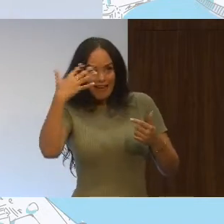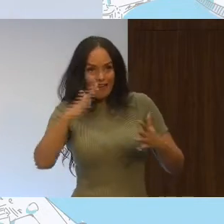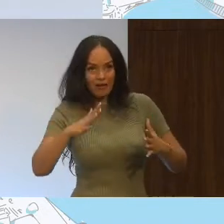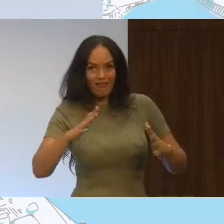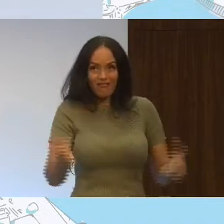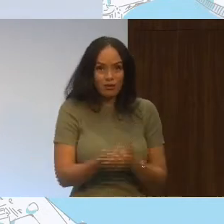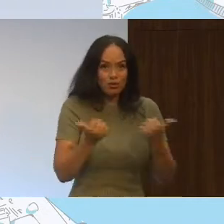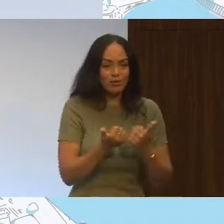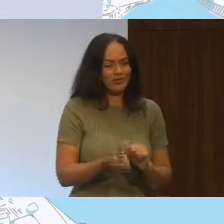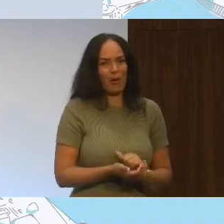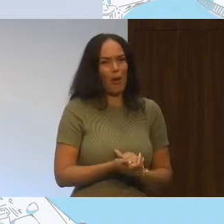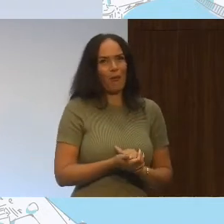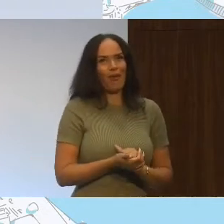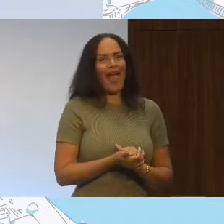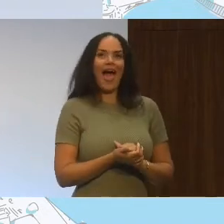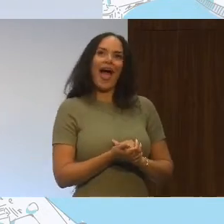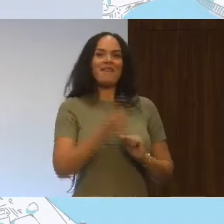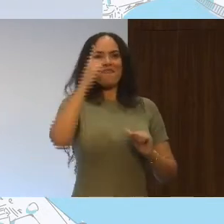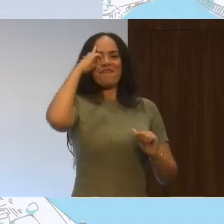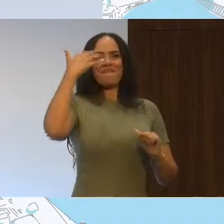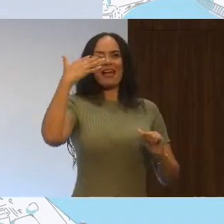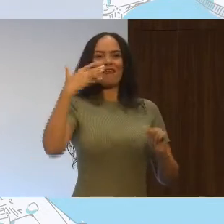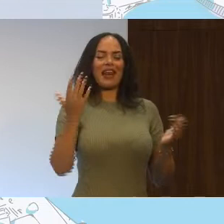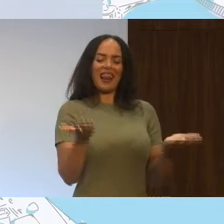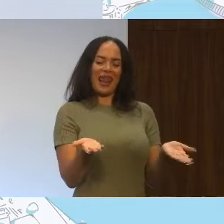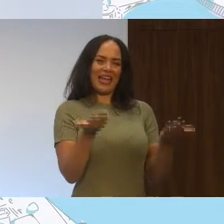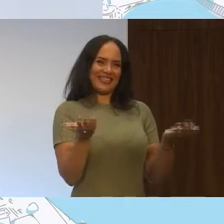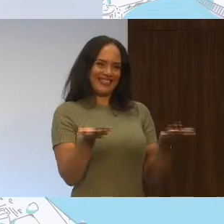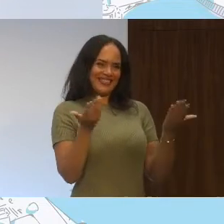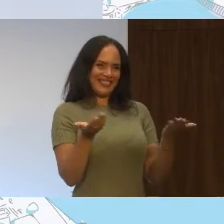I'd say a migraine light and me by migraine light.